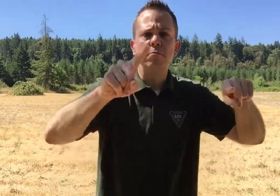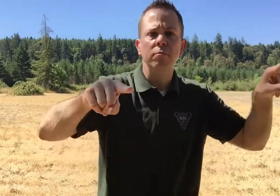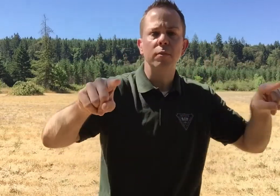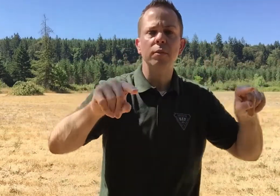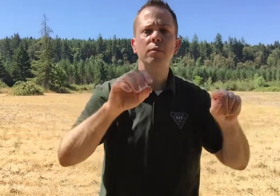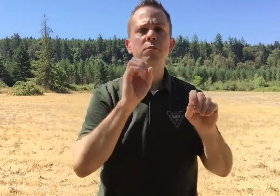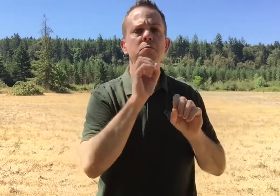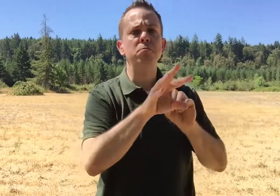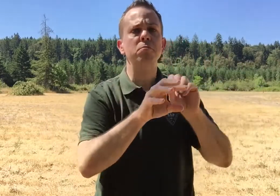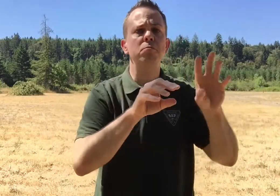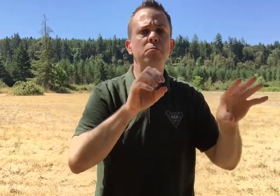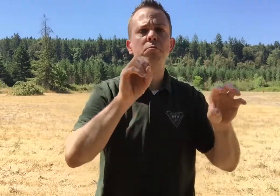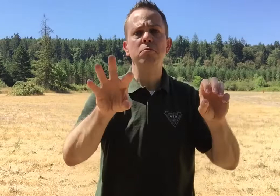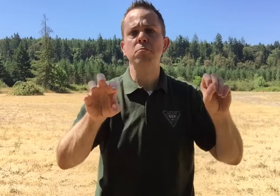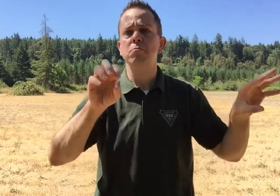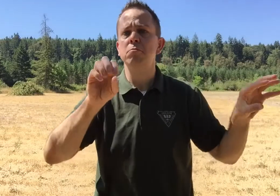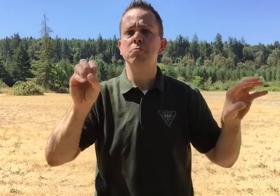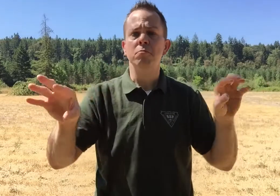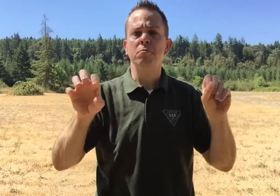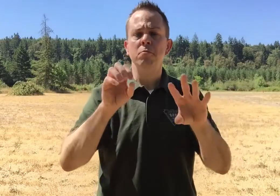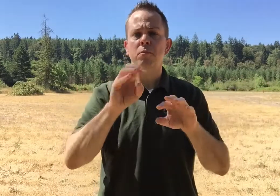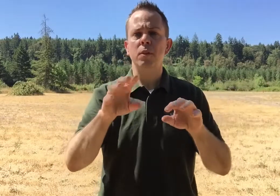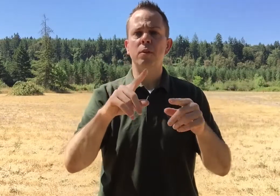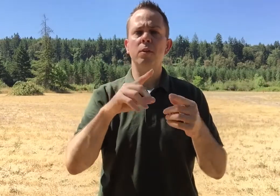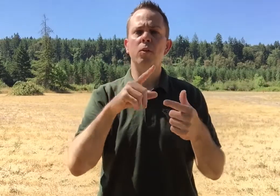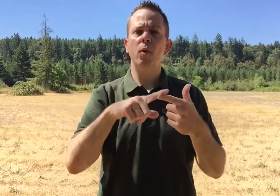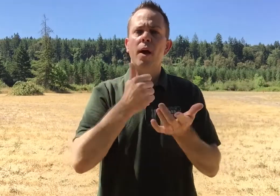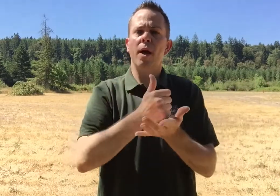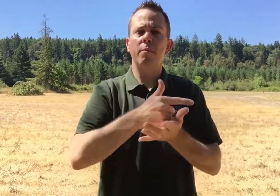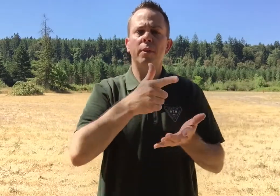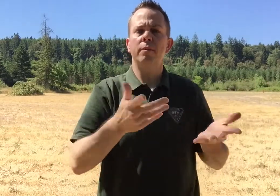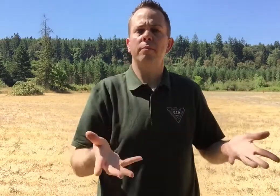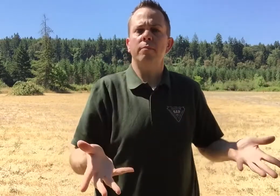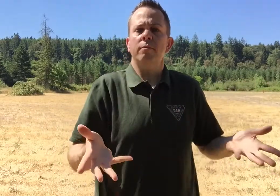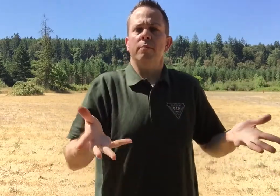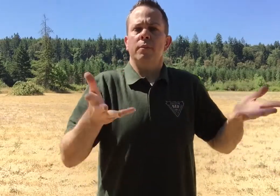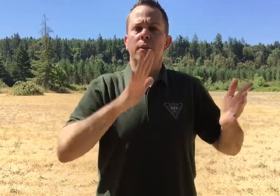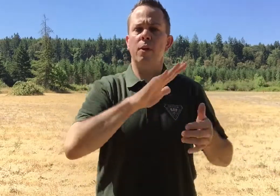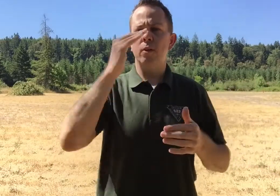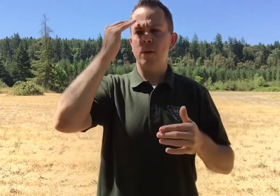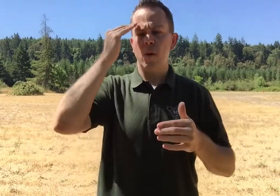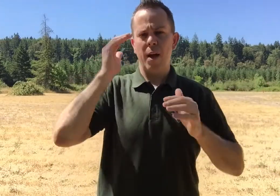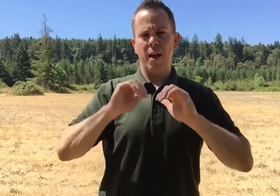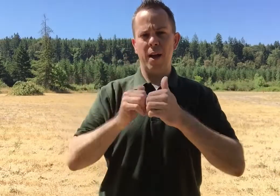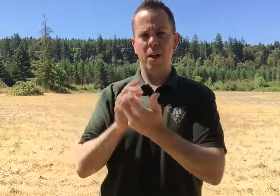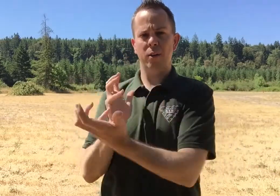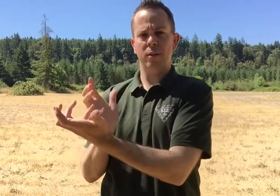and have differing situations. This would serve to raise awareness